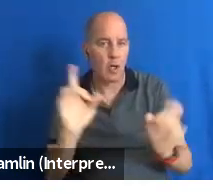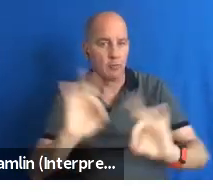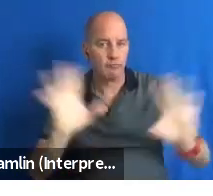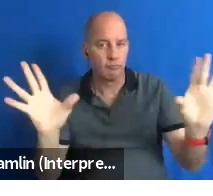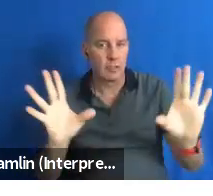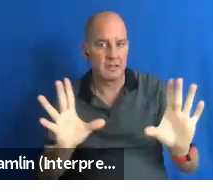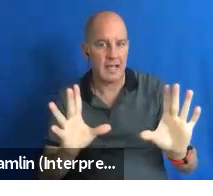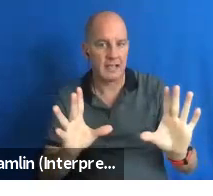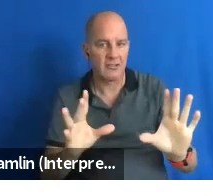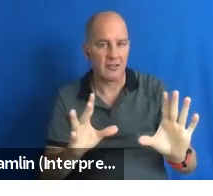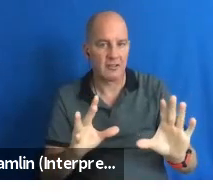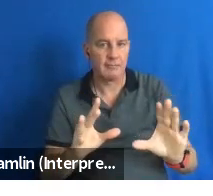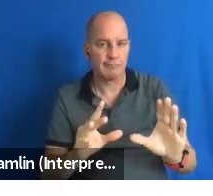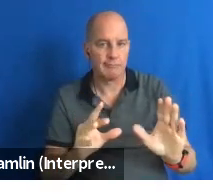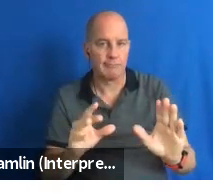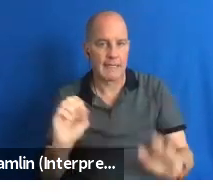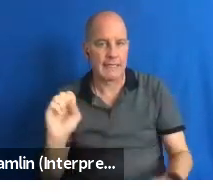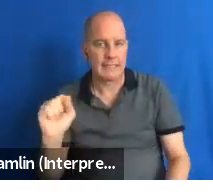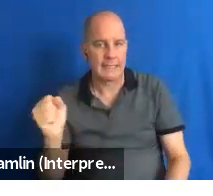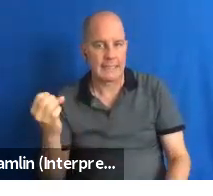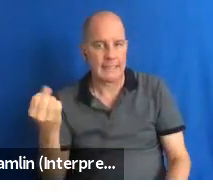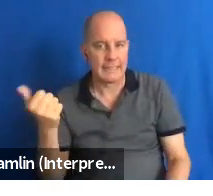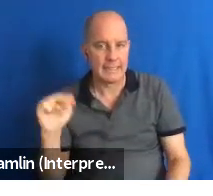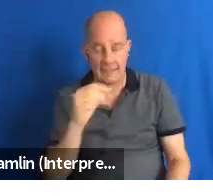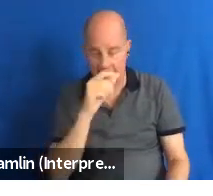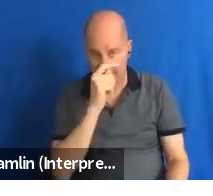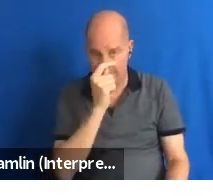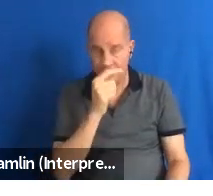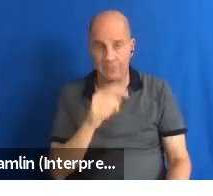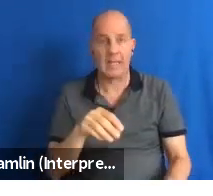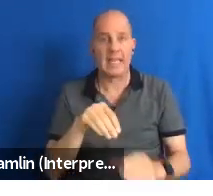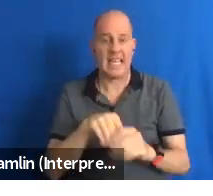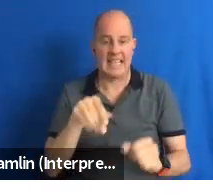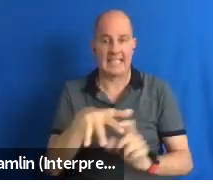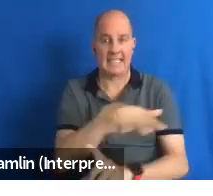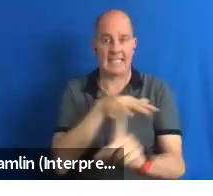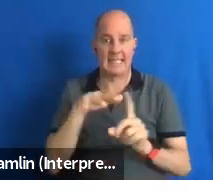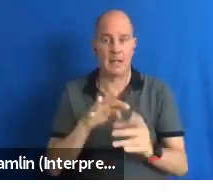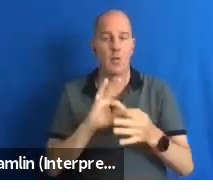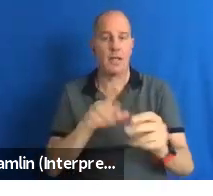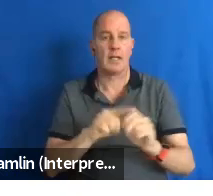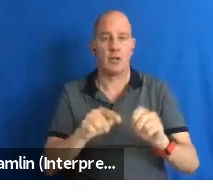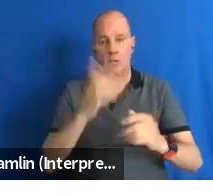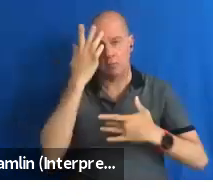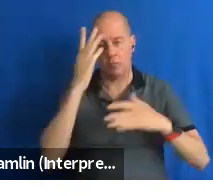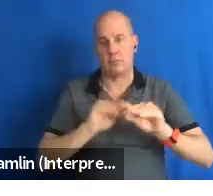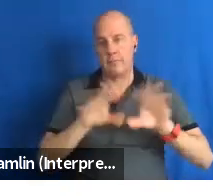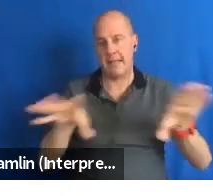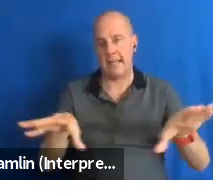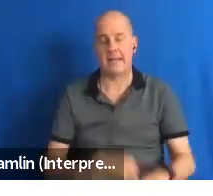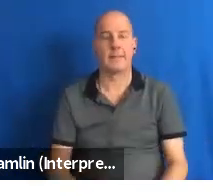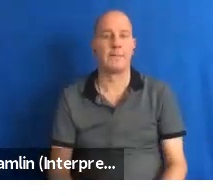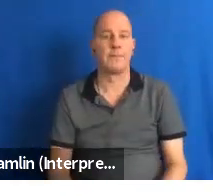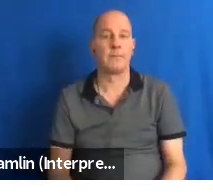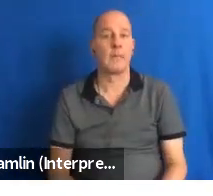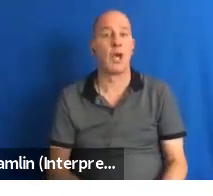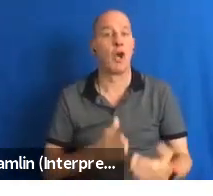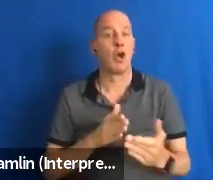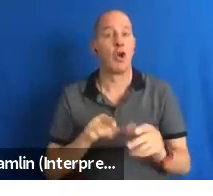for hurricane season in the environment around pandemics. So throughout the pandemic they really